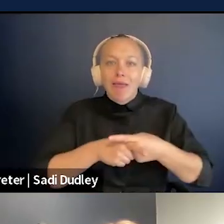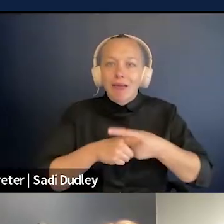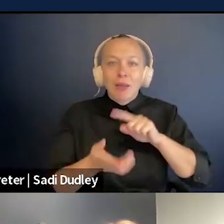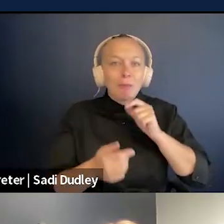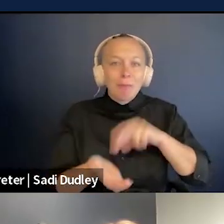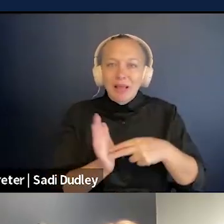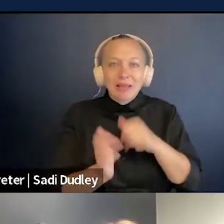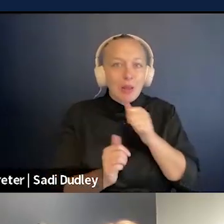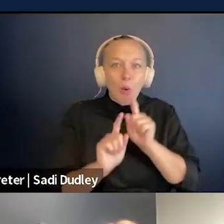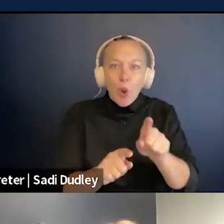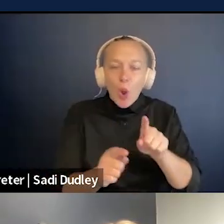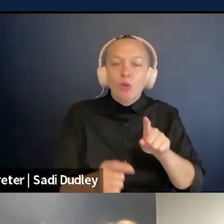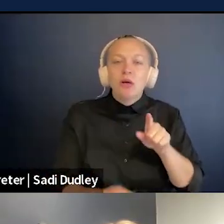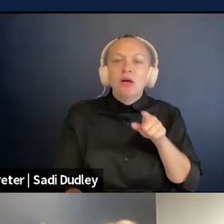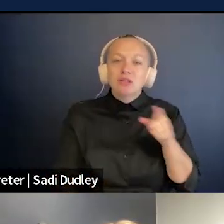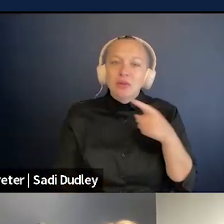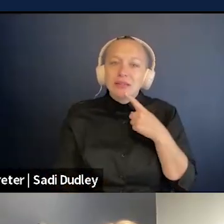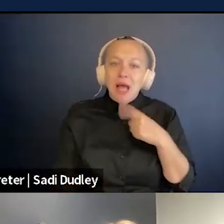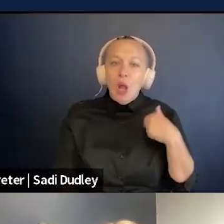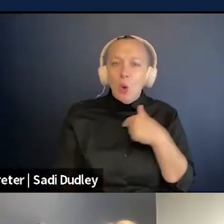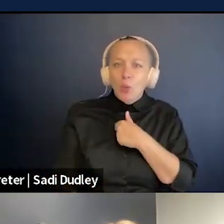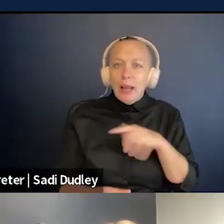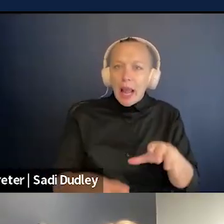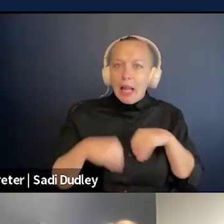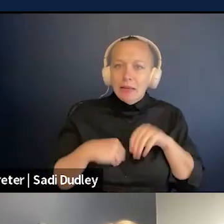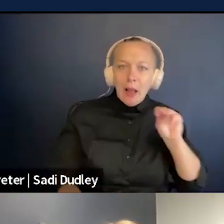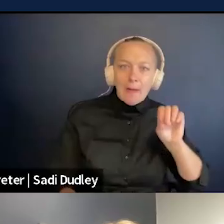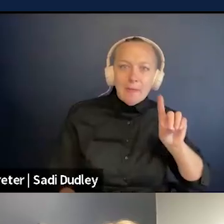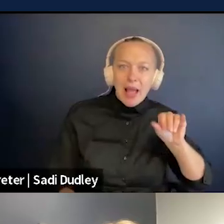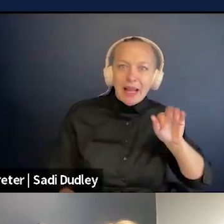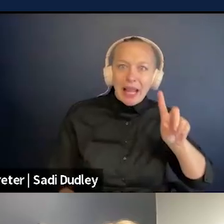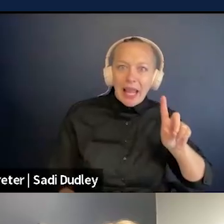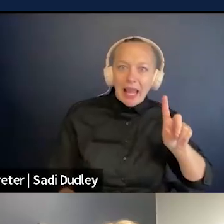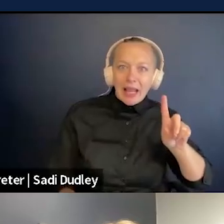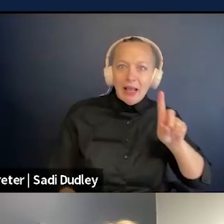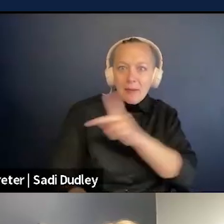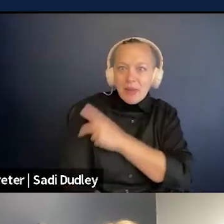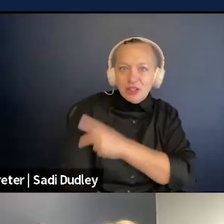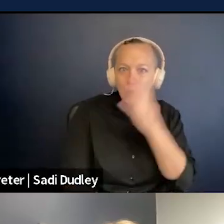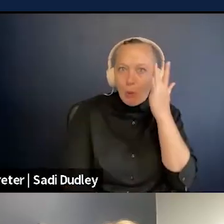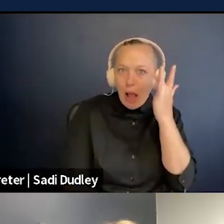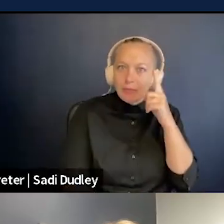Because they don't care about the house, you know. You know, they don't have that stipulation about the holidays. They're kind of even.